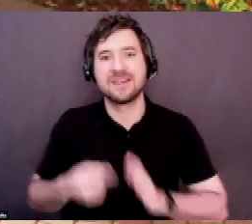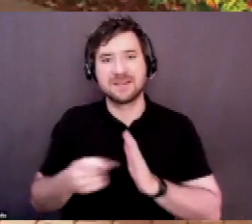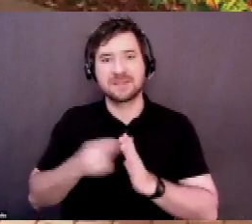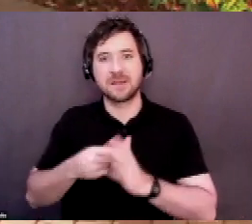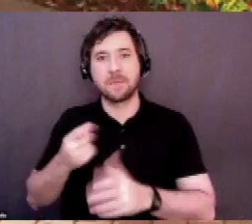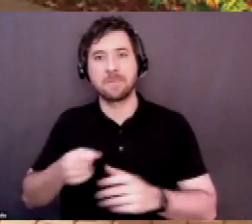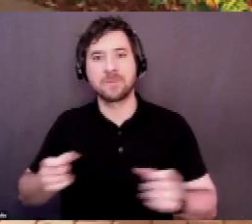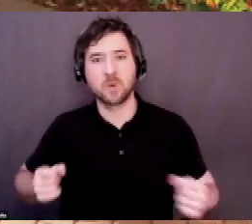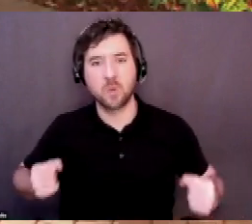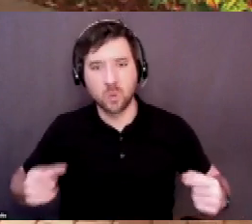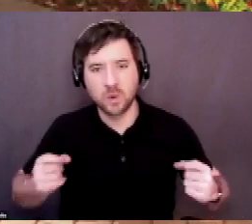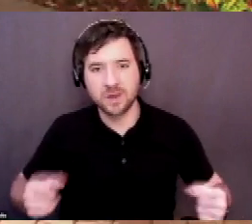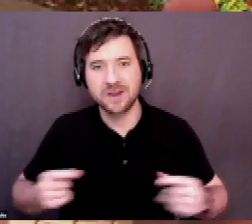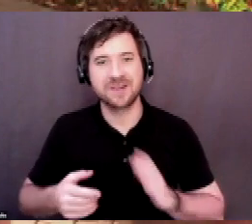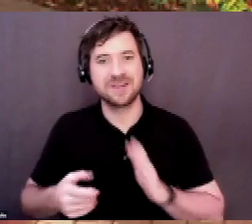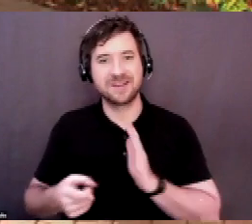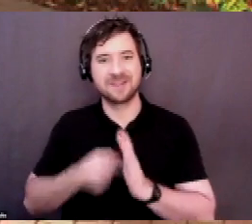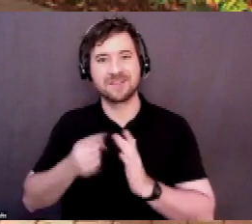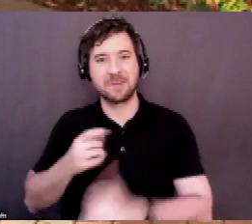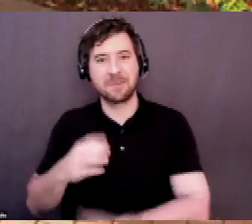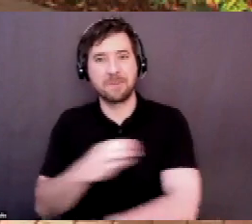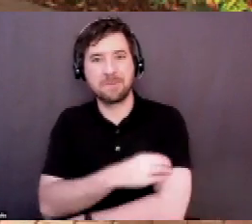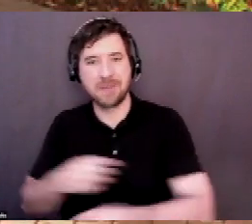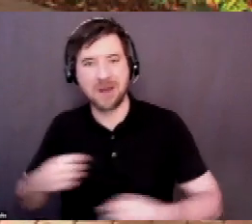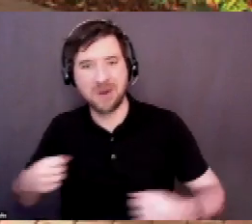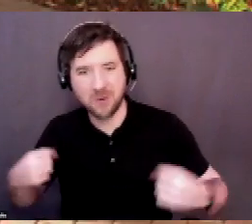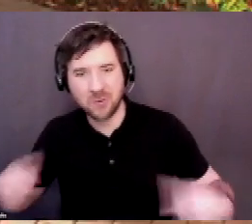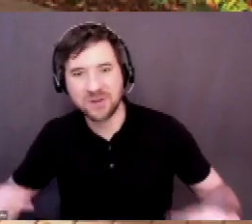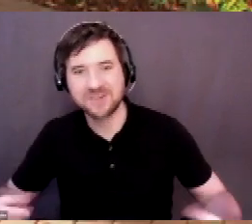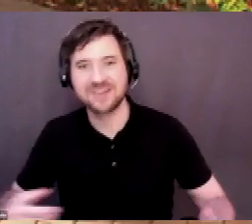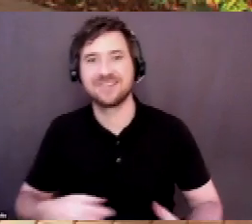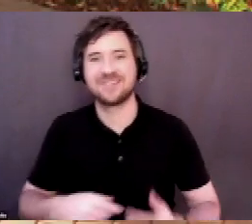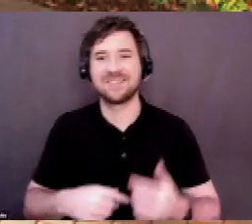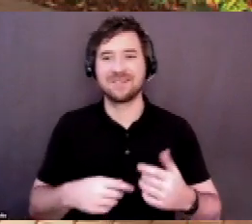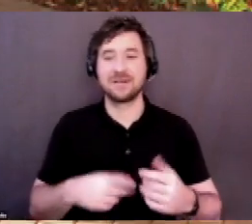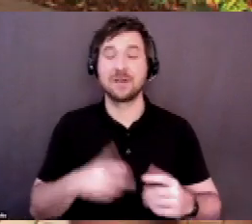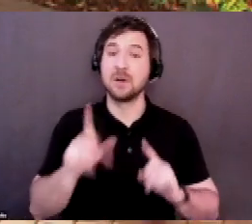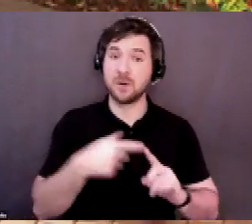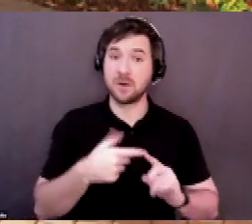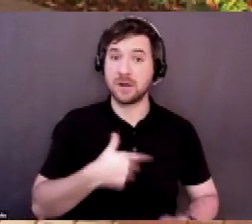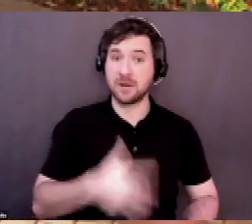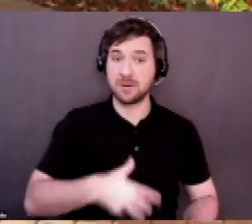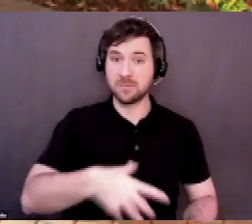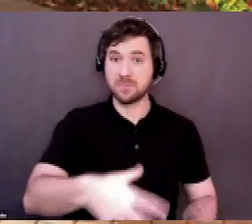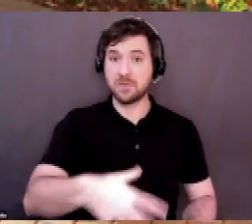When I was pregnant and when I was a very new mom,